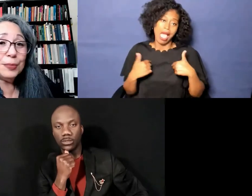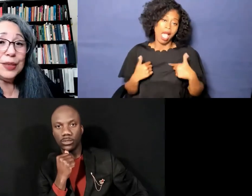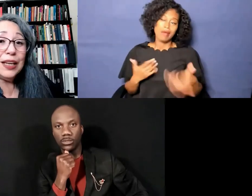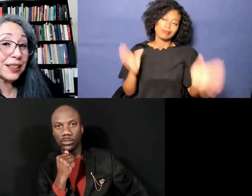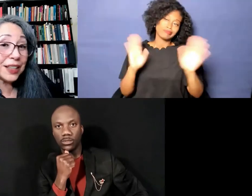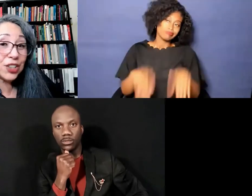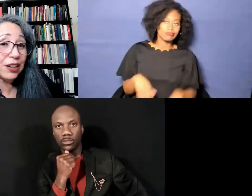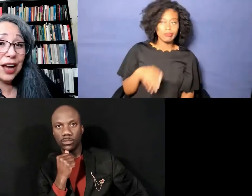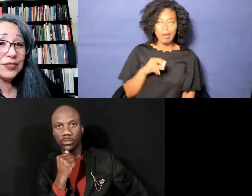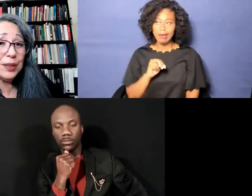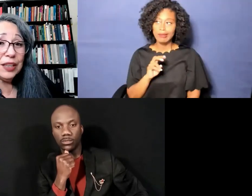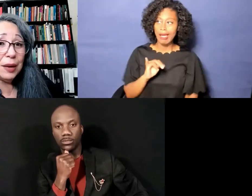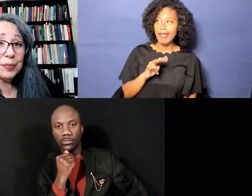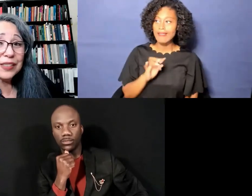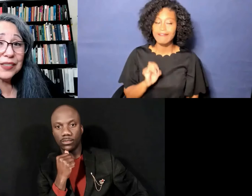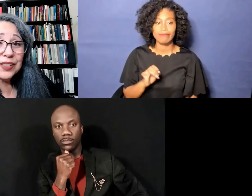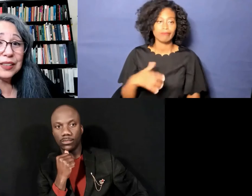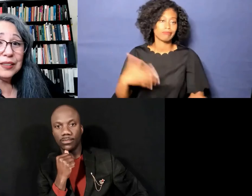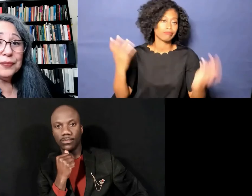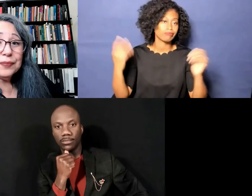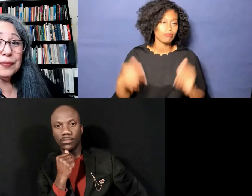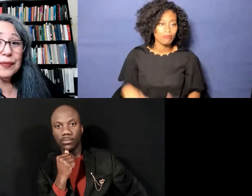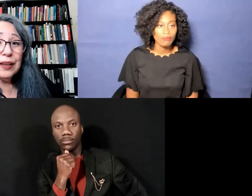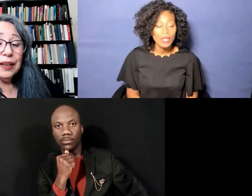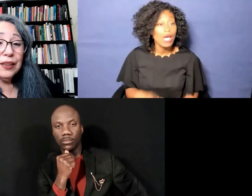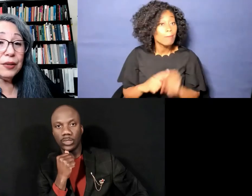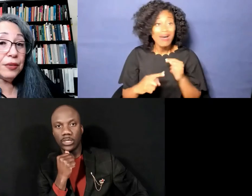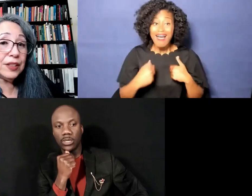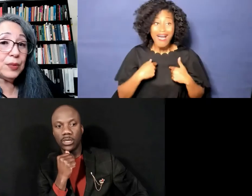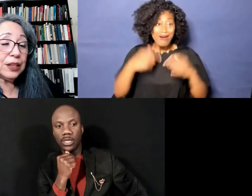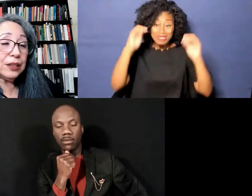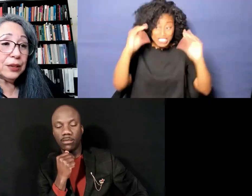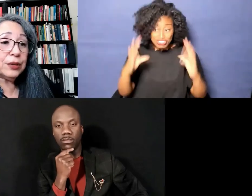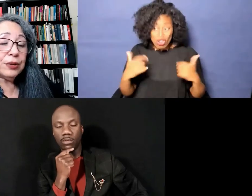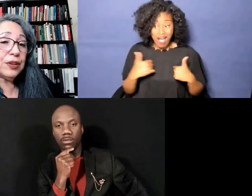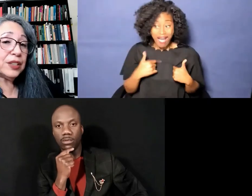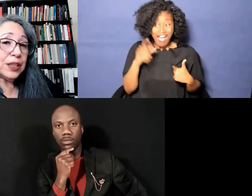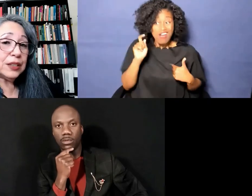as an educator I have to be an optimist. There are things we can learn and things we can do.